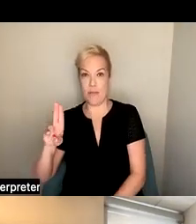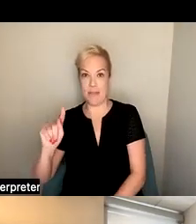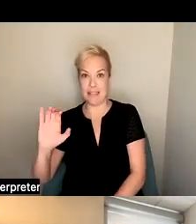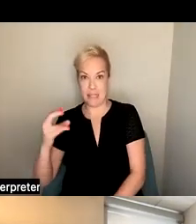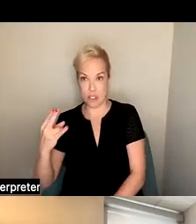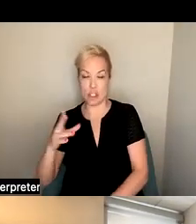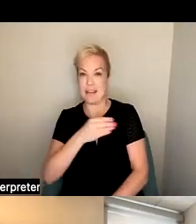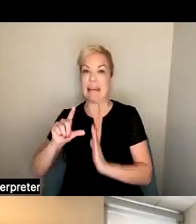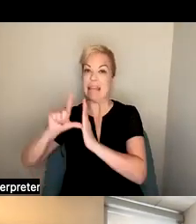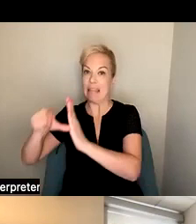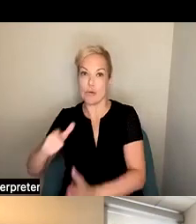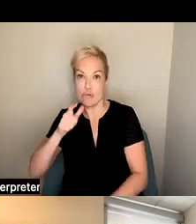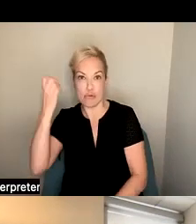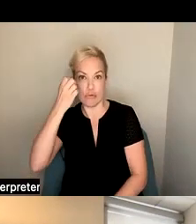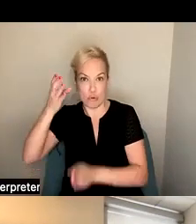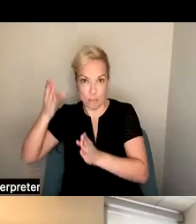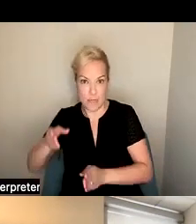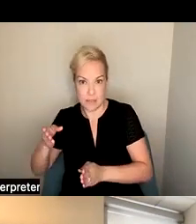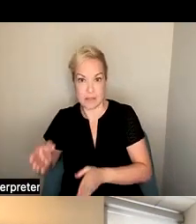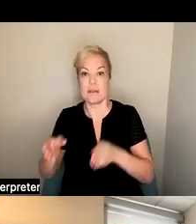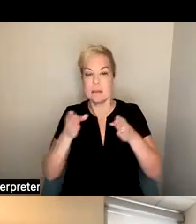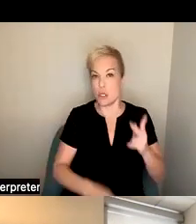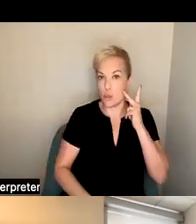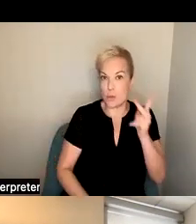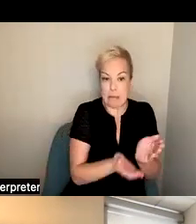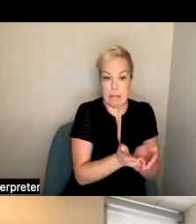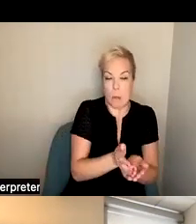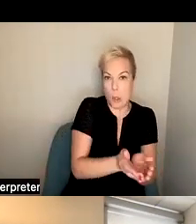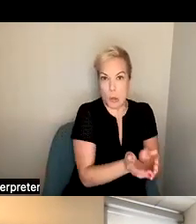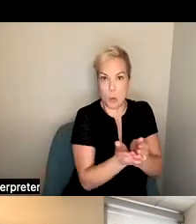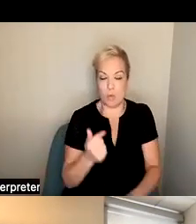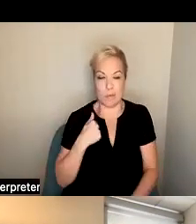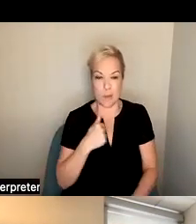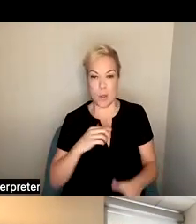the other is for our canoe, that we are bonded together through the covenant chain of peace